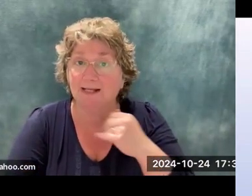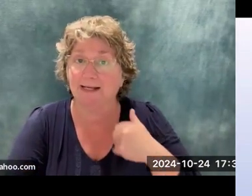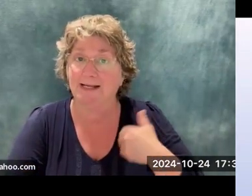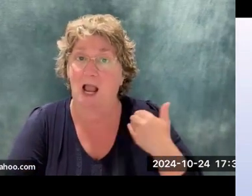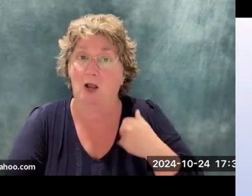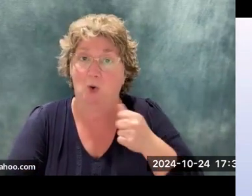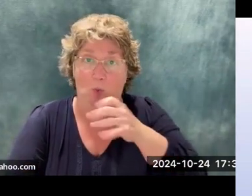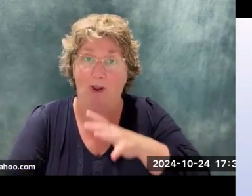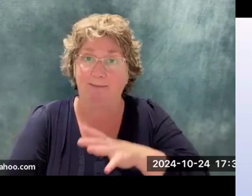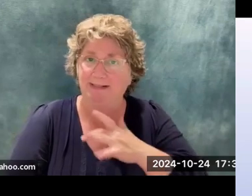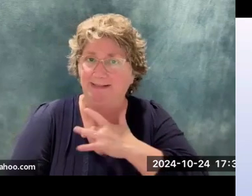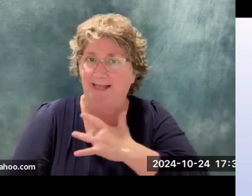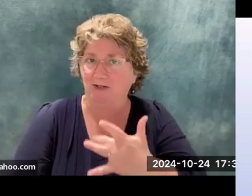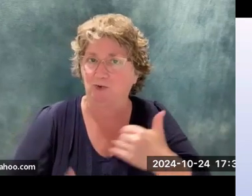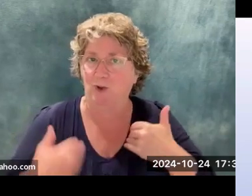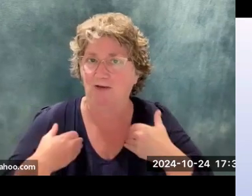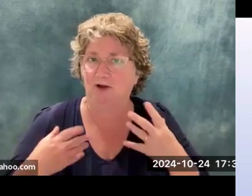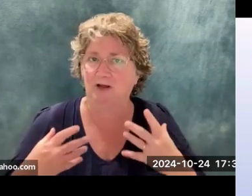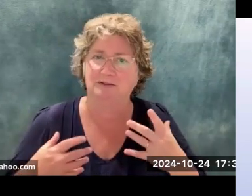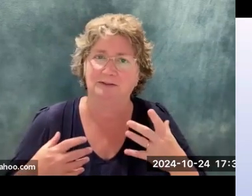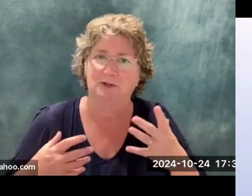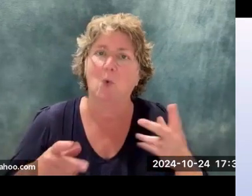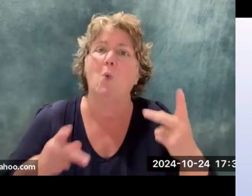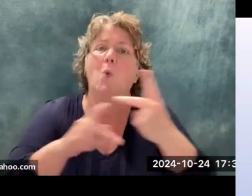to have poor mental health compared to their male peers.